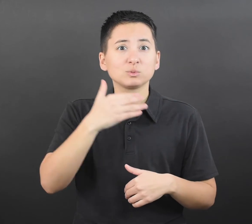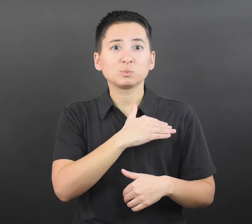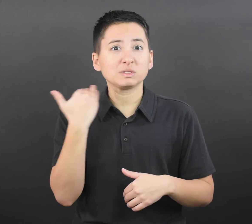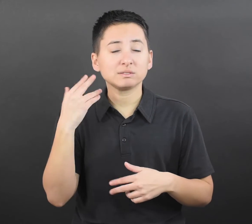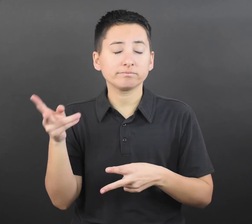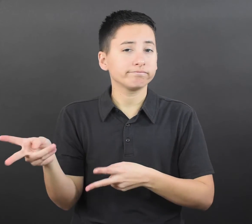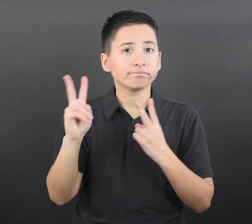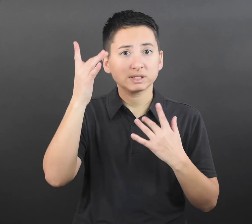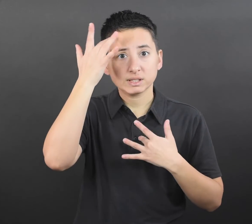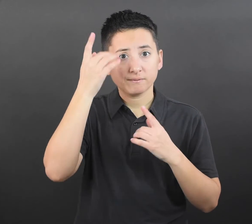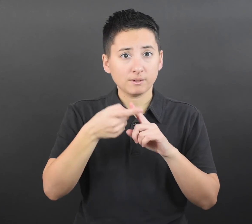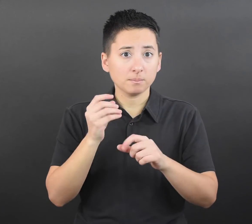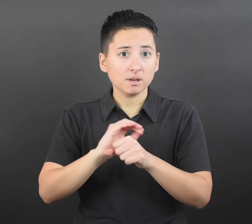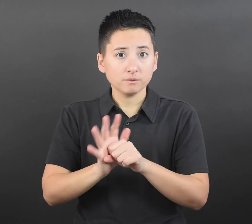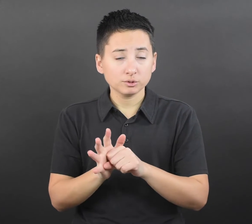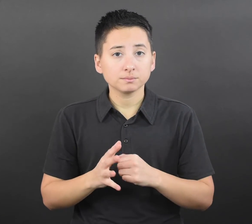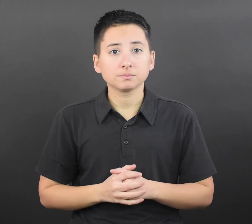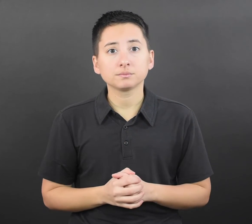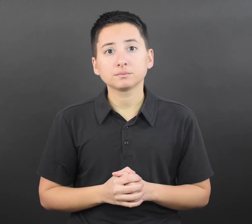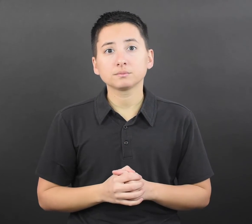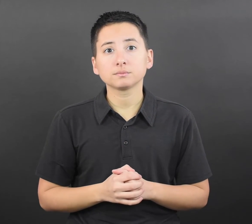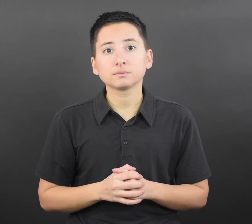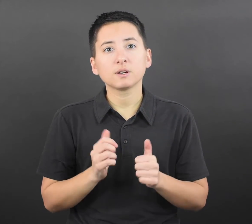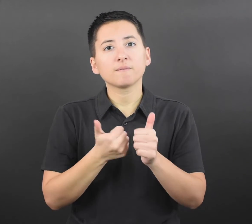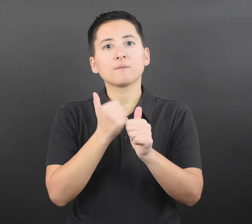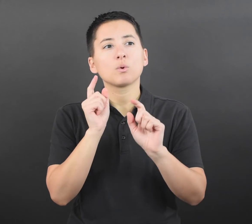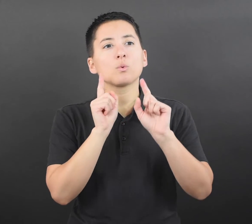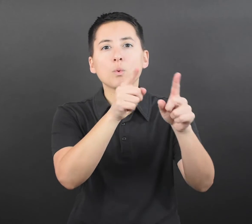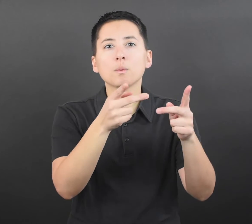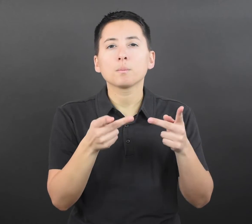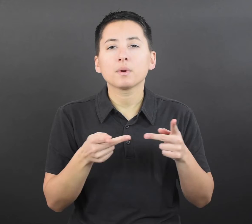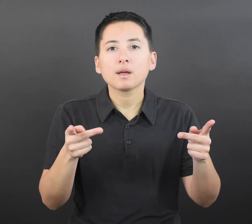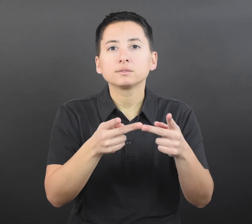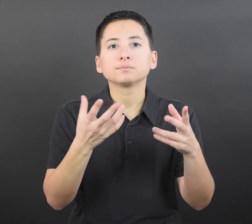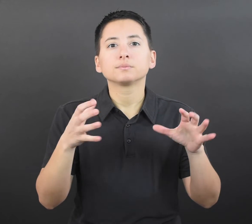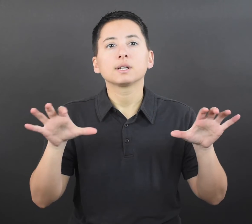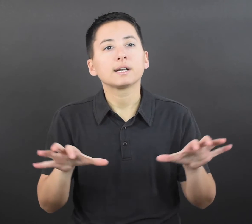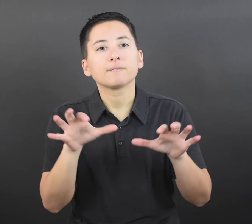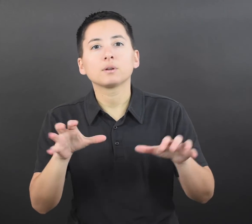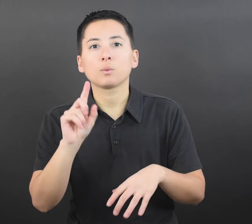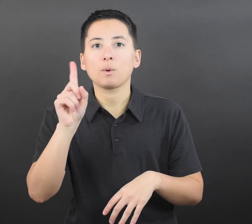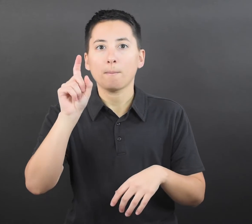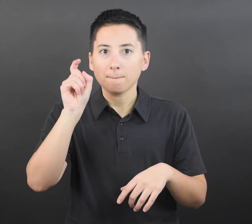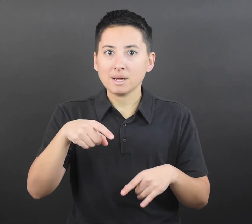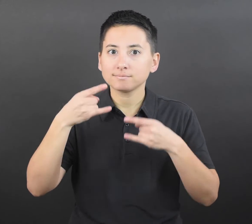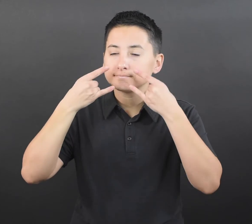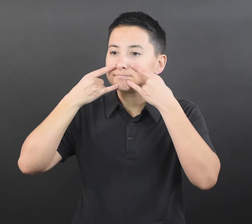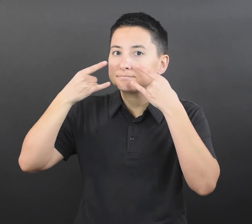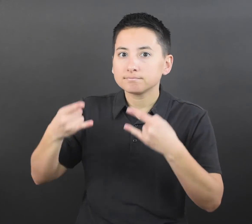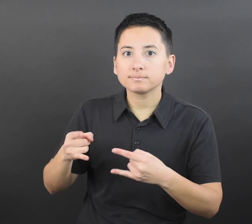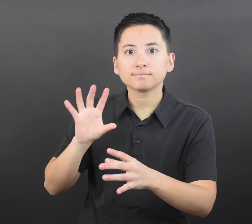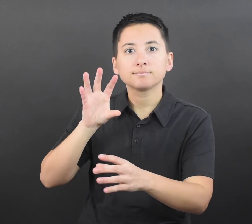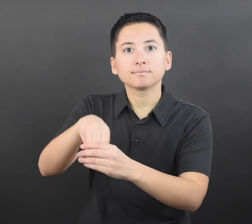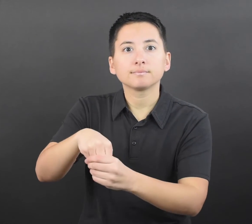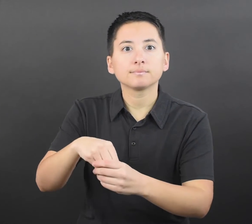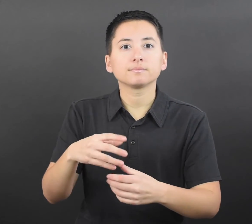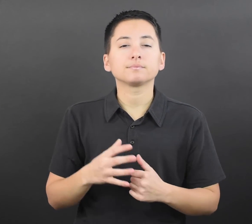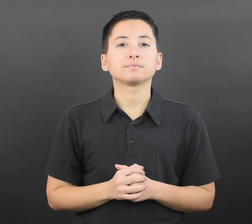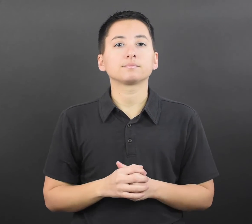for getting very sick from COVID-19. o Avoid places or activities where they